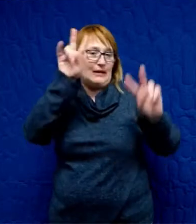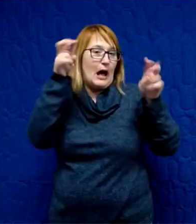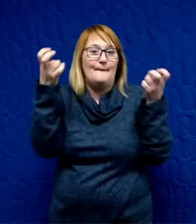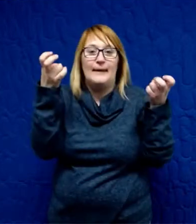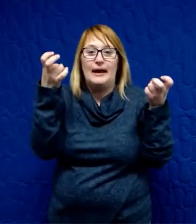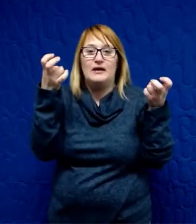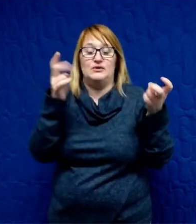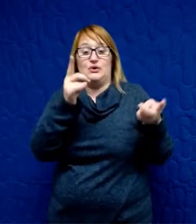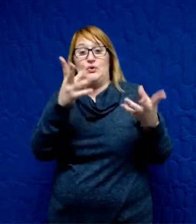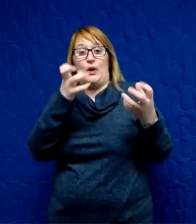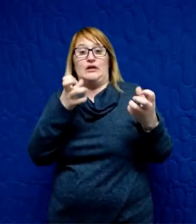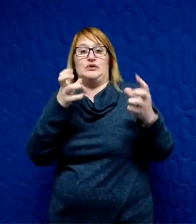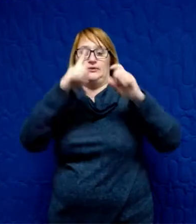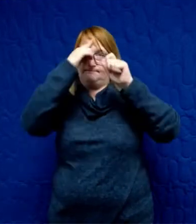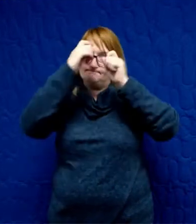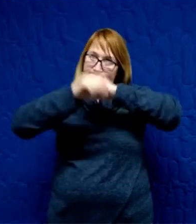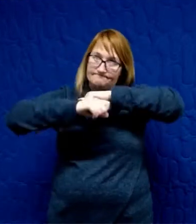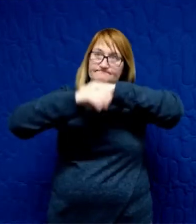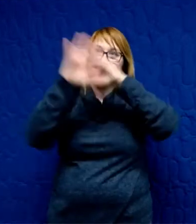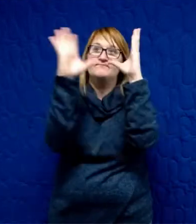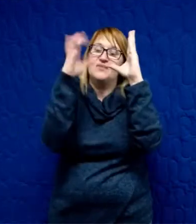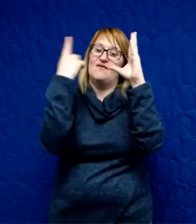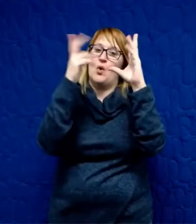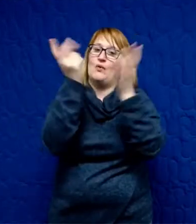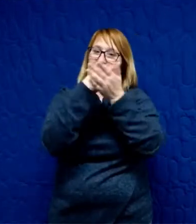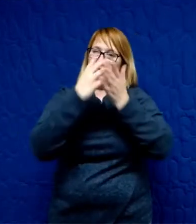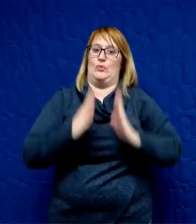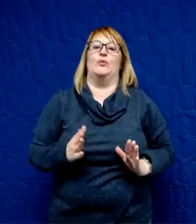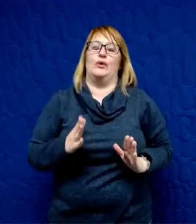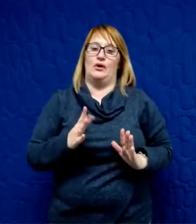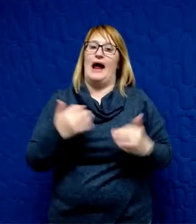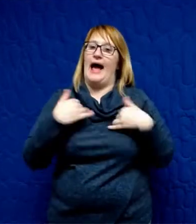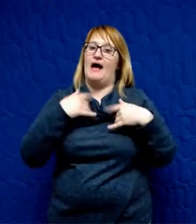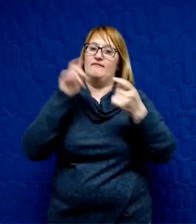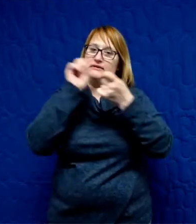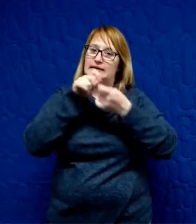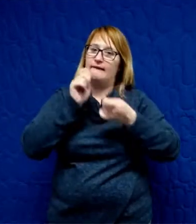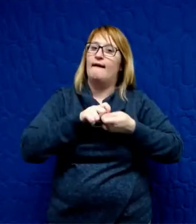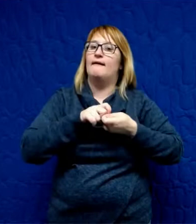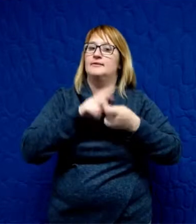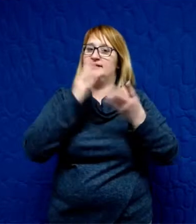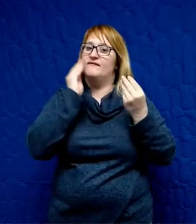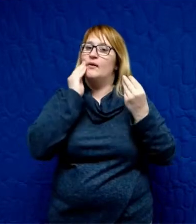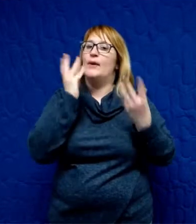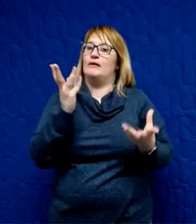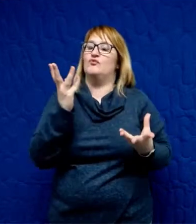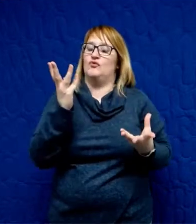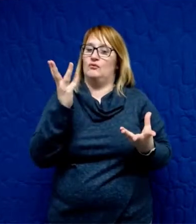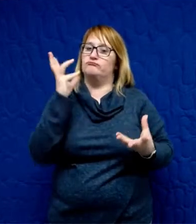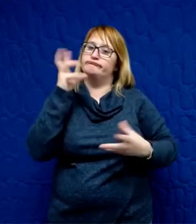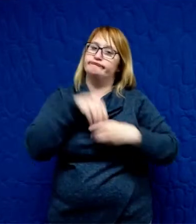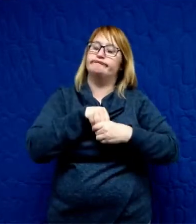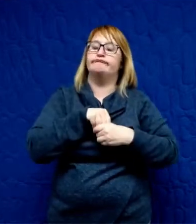to paint a picture with de...again with details, information and it sounds like